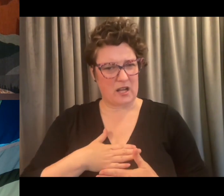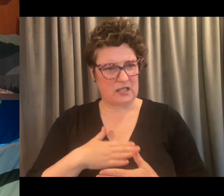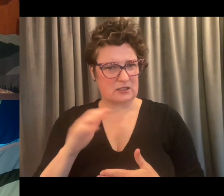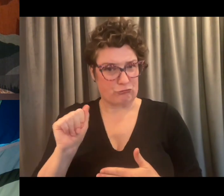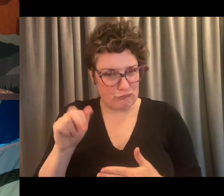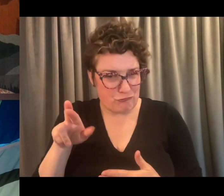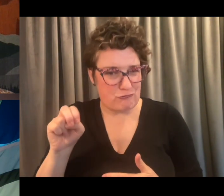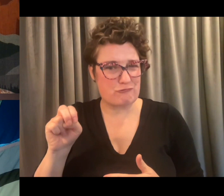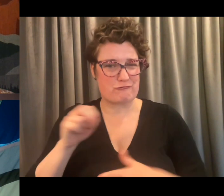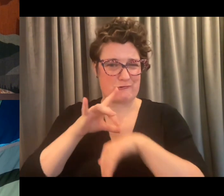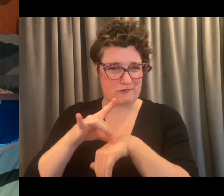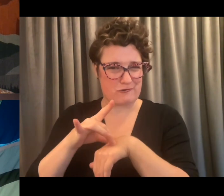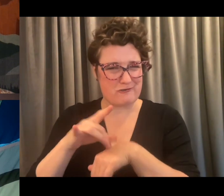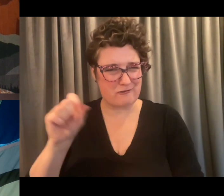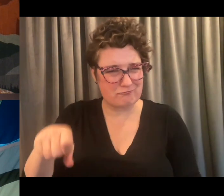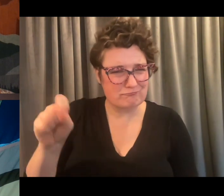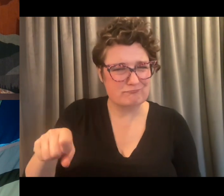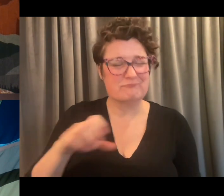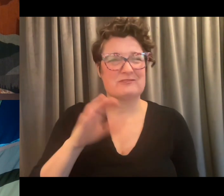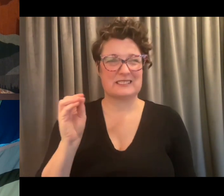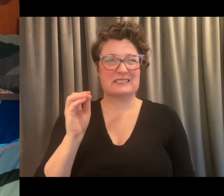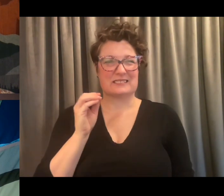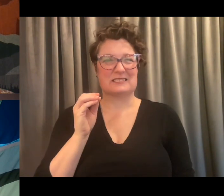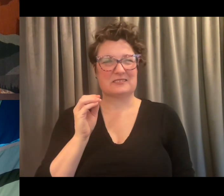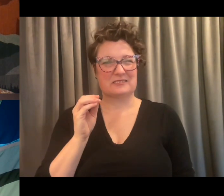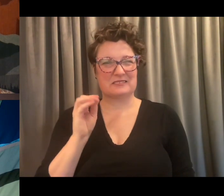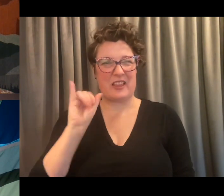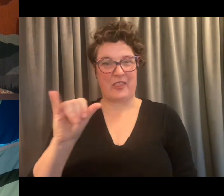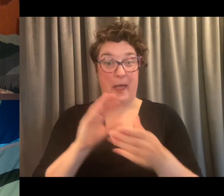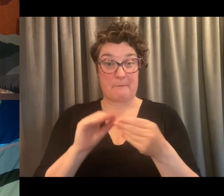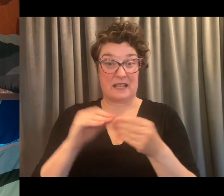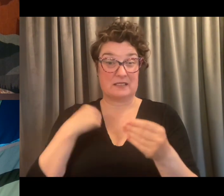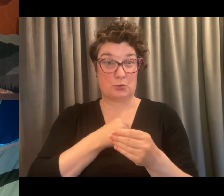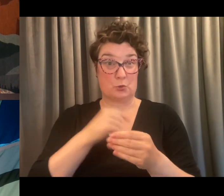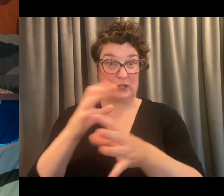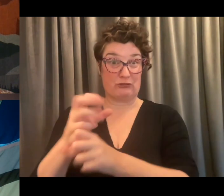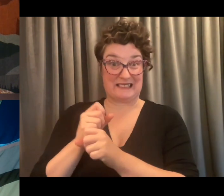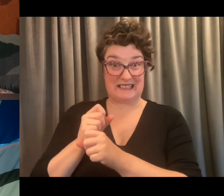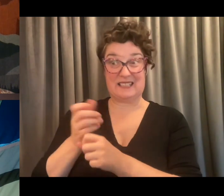And so that, yeah, that the, the message that we received at Sinai about, this is